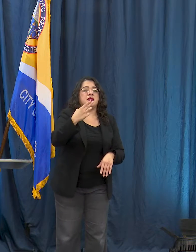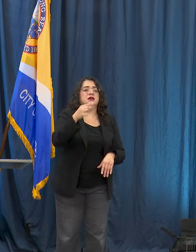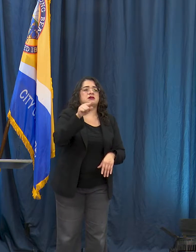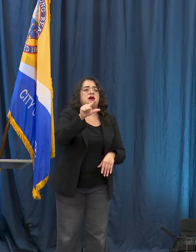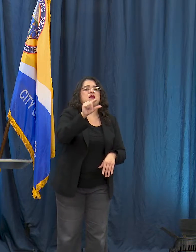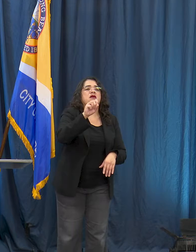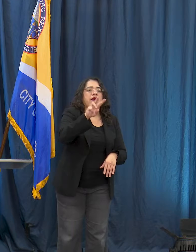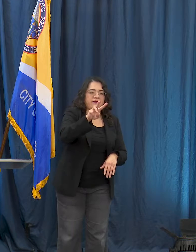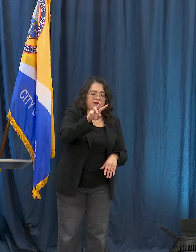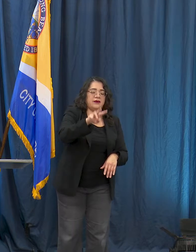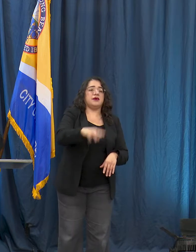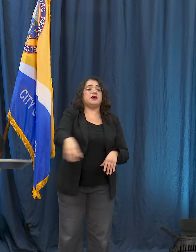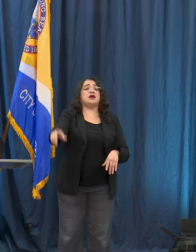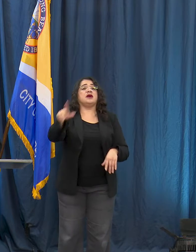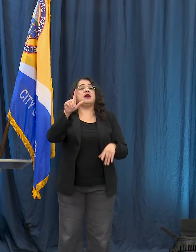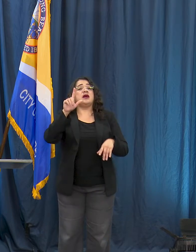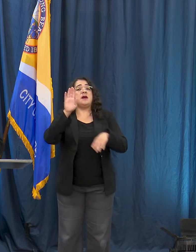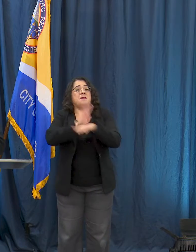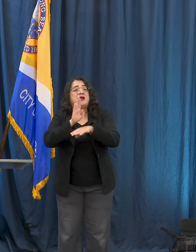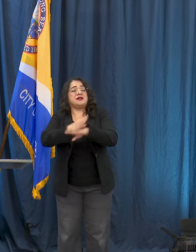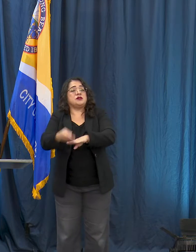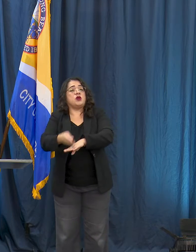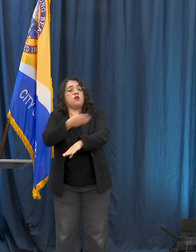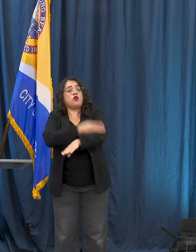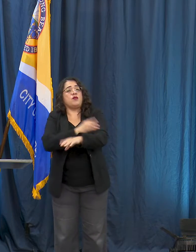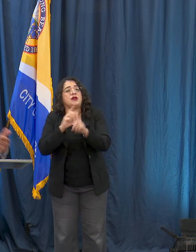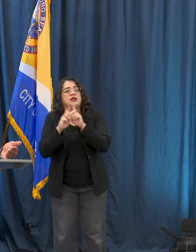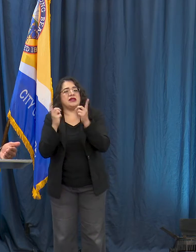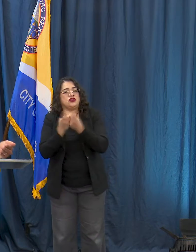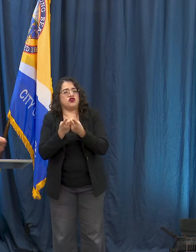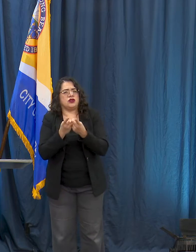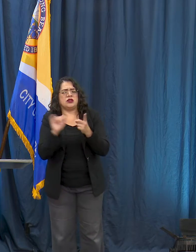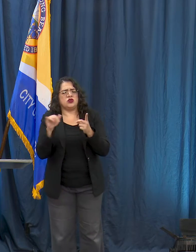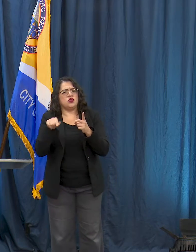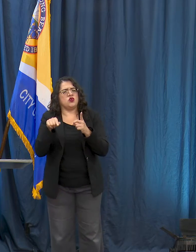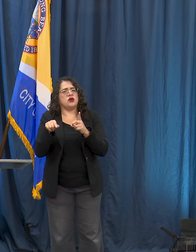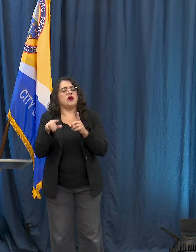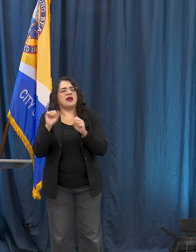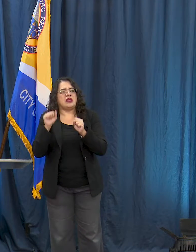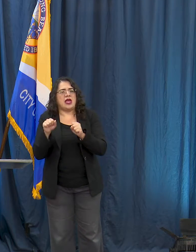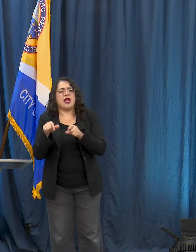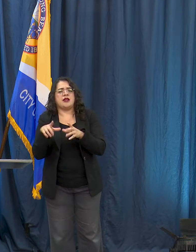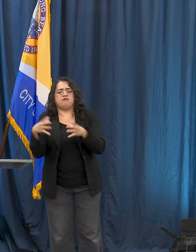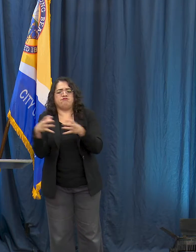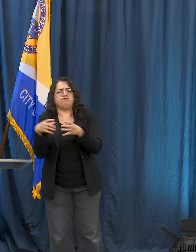all across the city, and they're going to be our conduit to connect and figure out what businesses need support